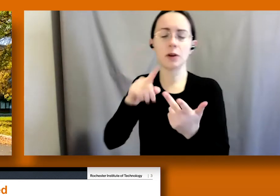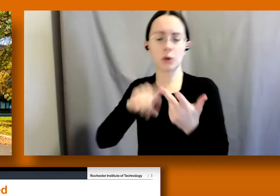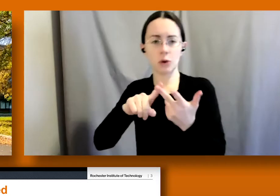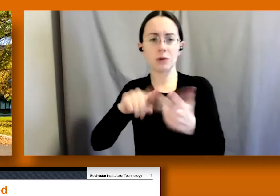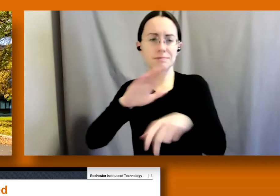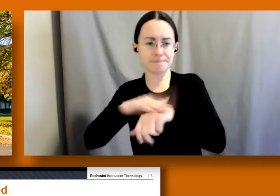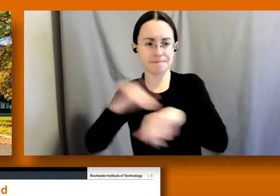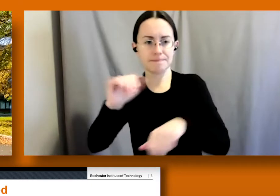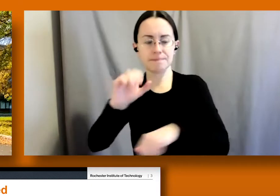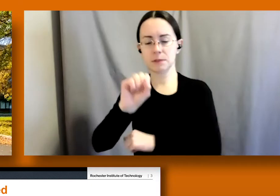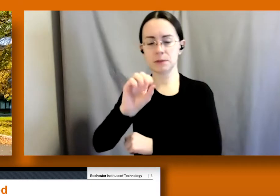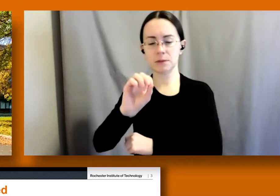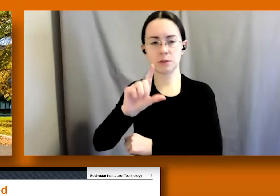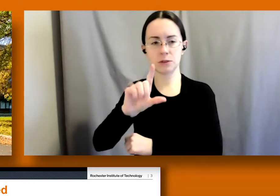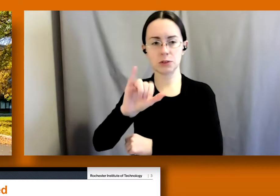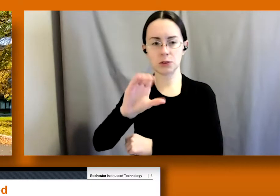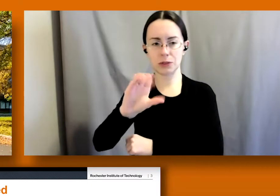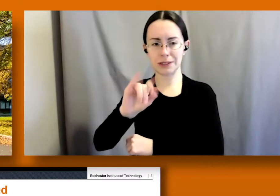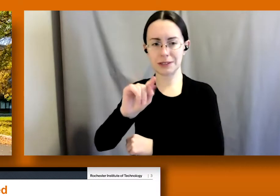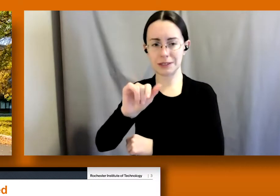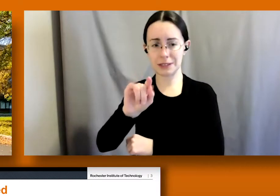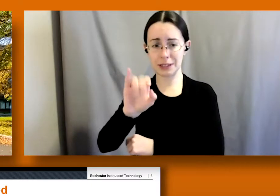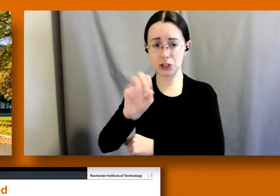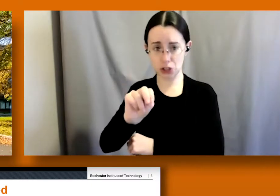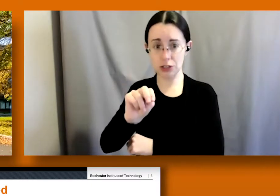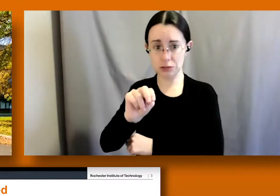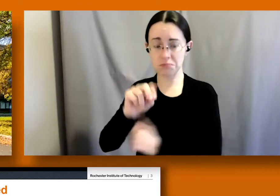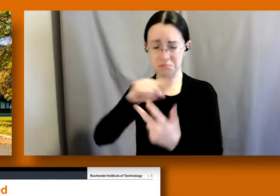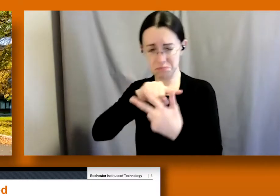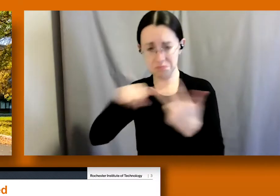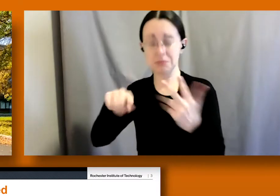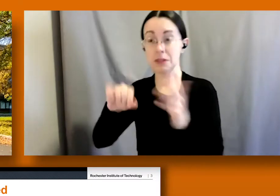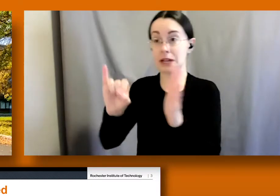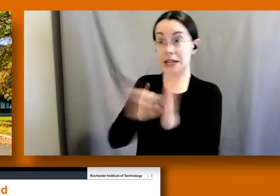um, that fits your research goals, that's a great start.